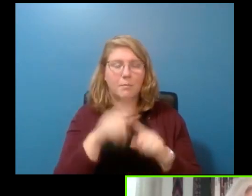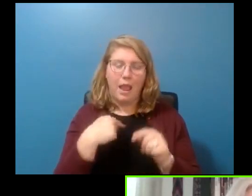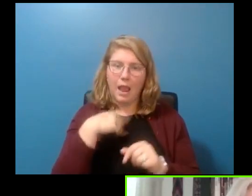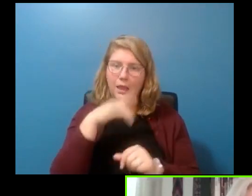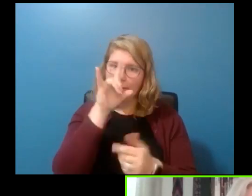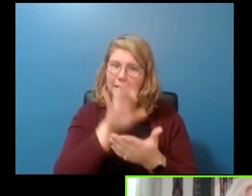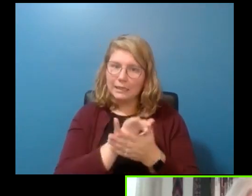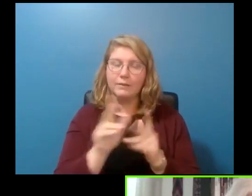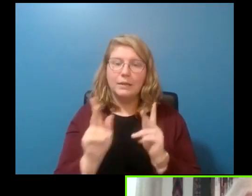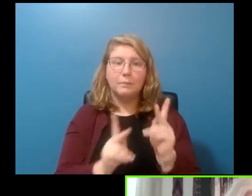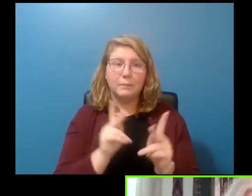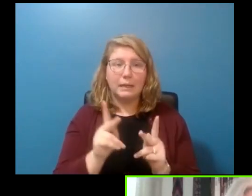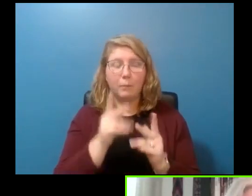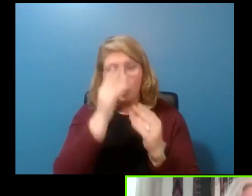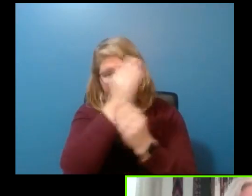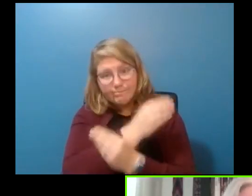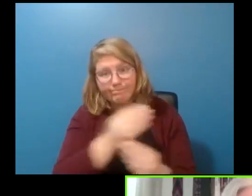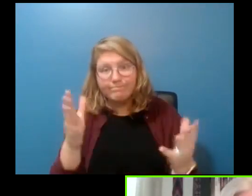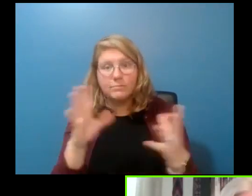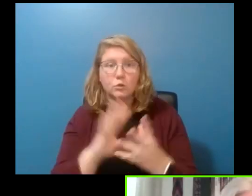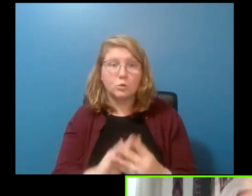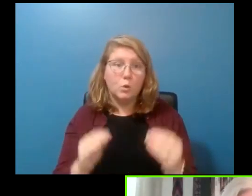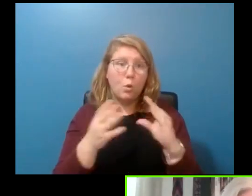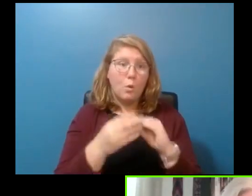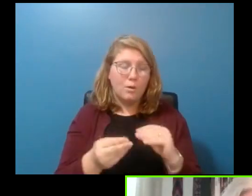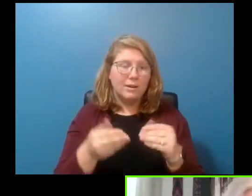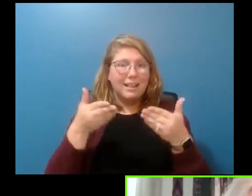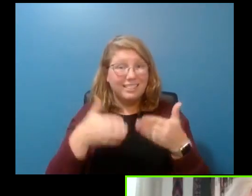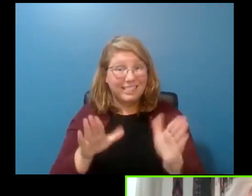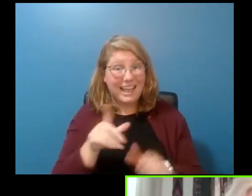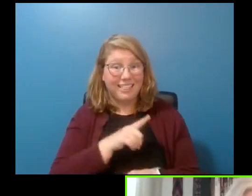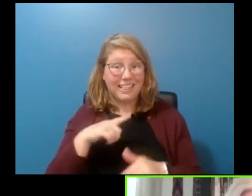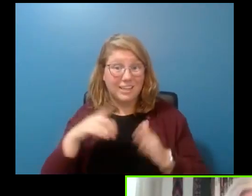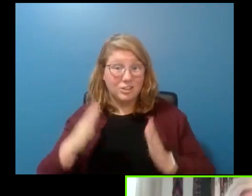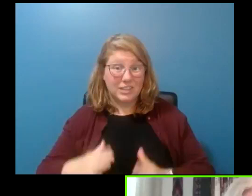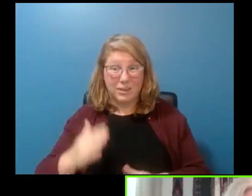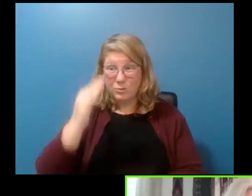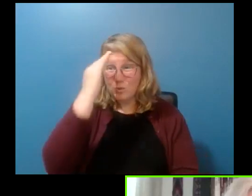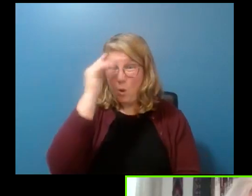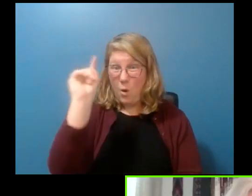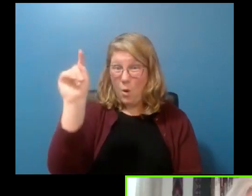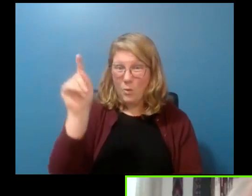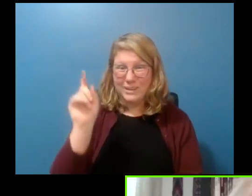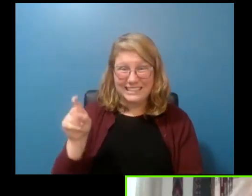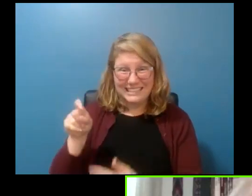there anything that you'd like last words?